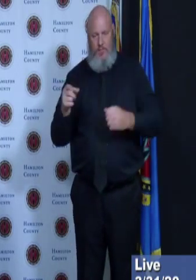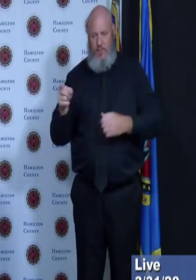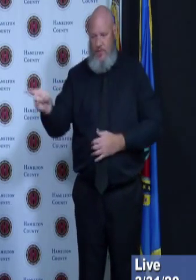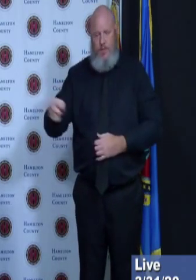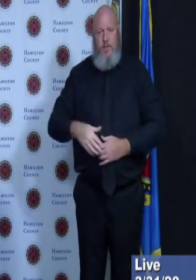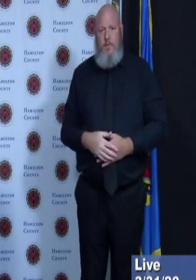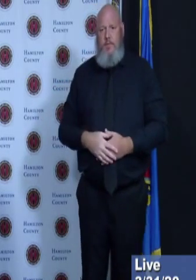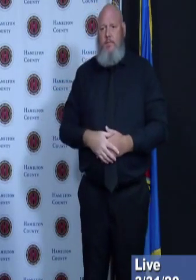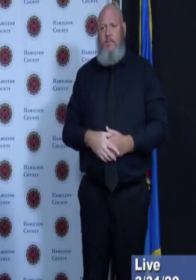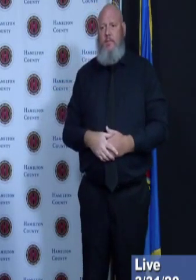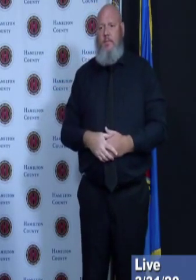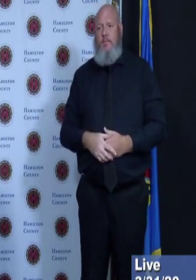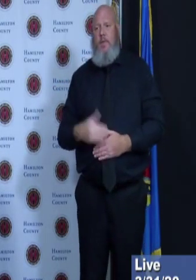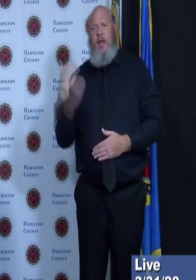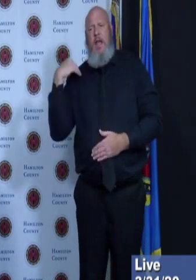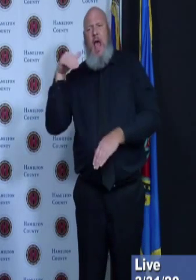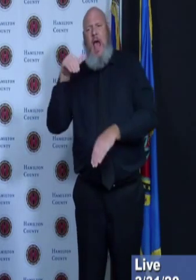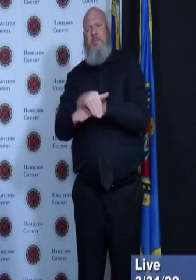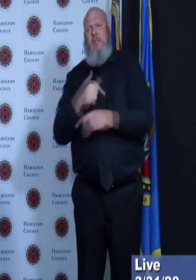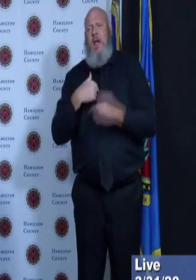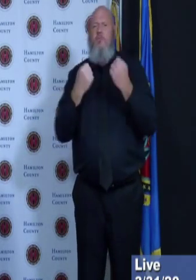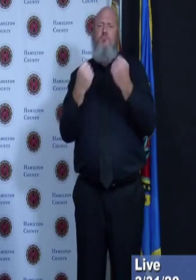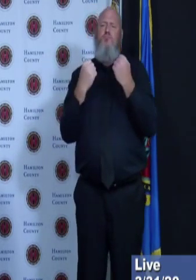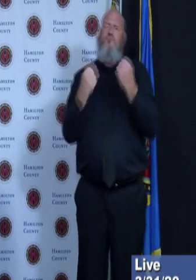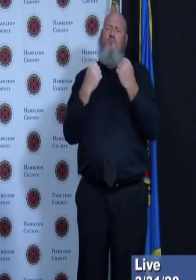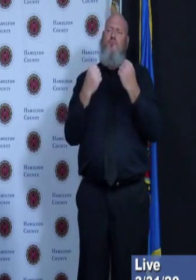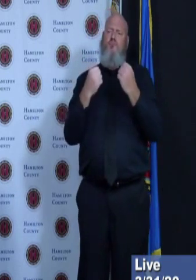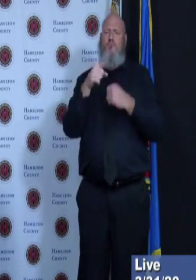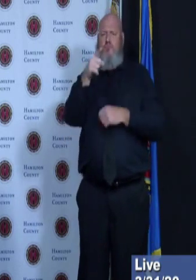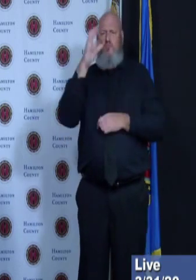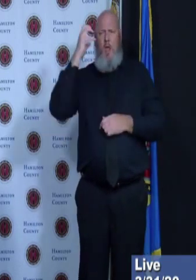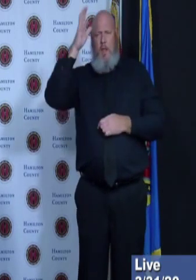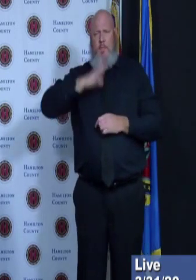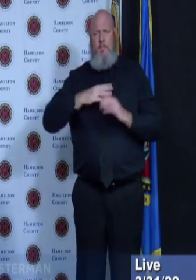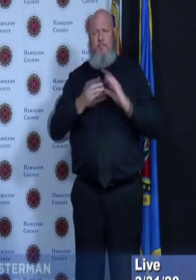moms rollers making a walk side-by-side and I thought the exercise is good but